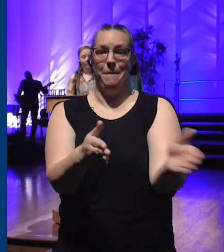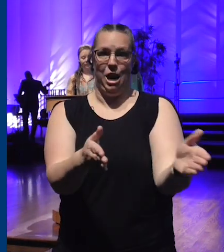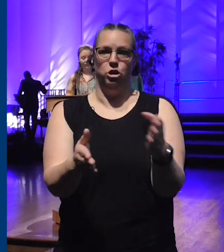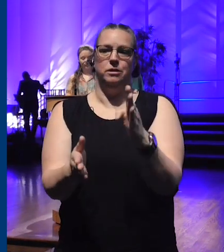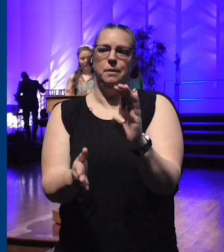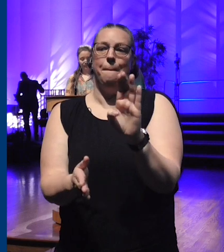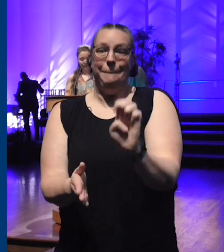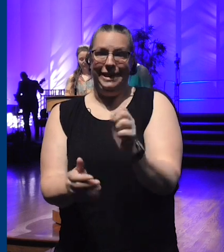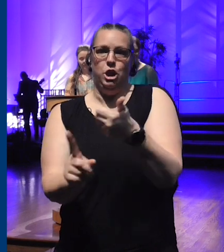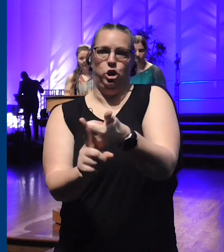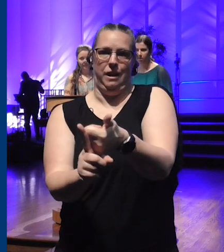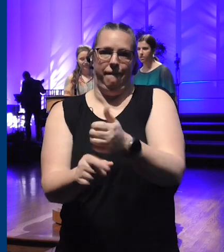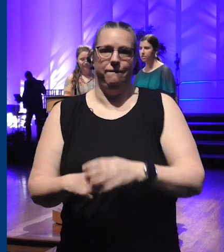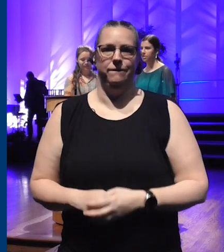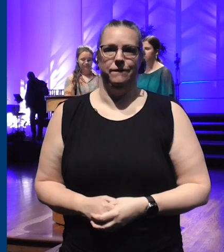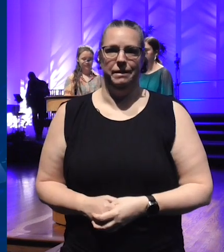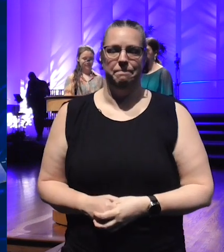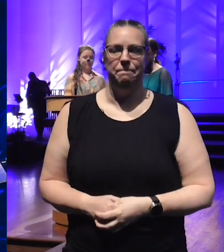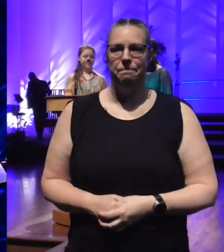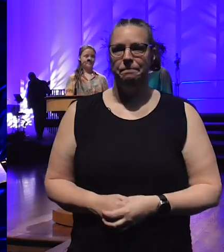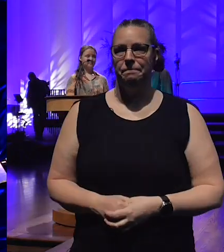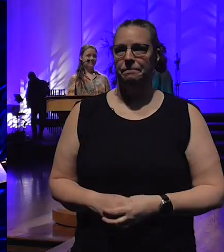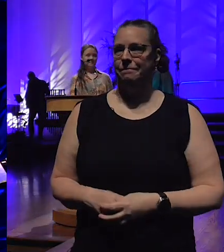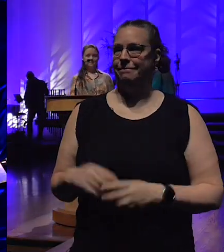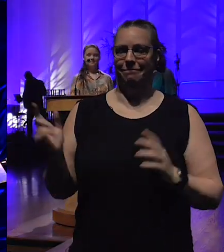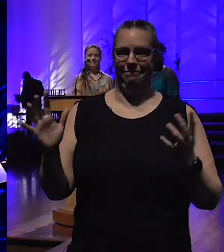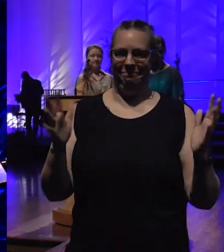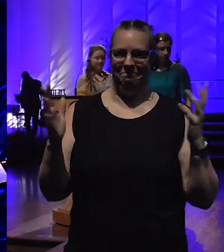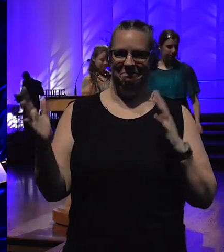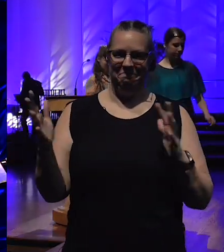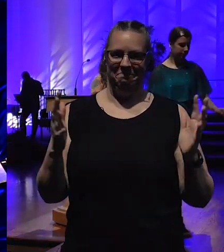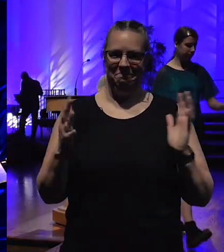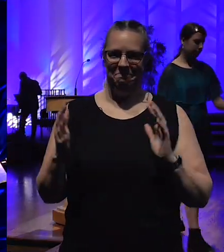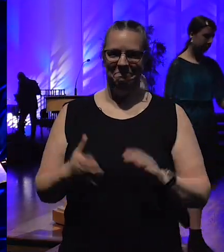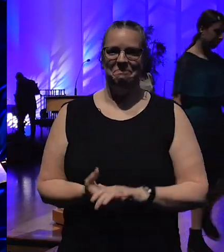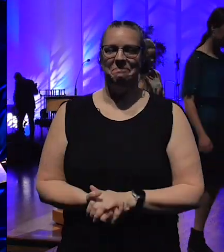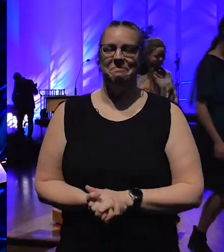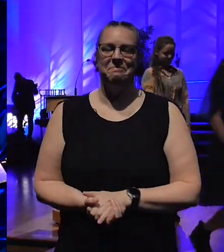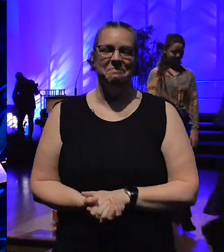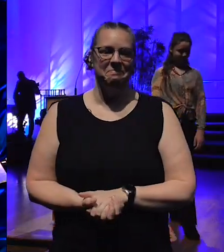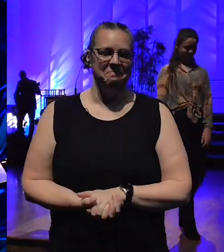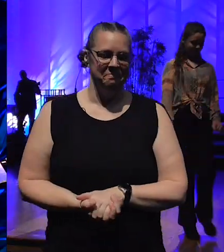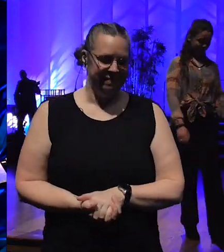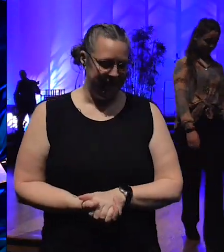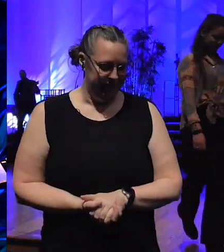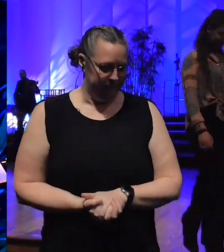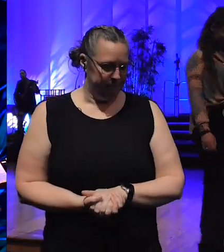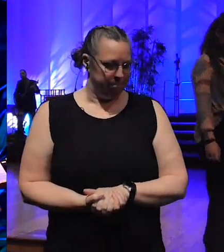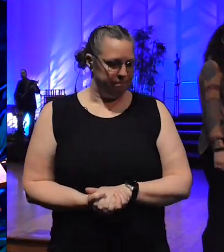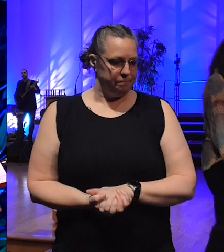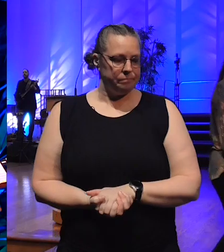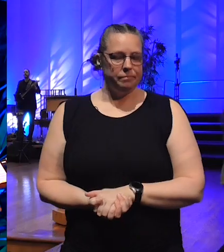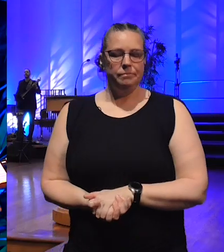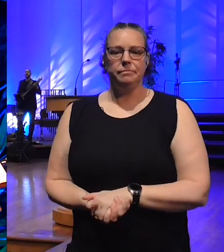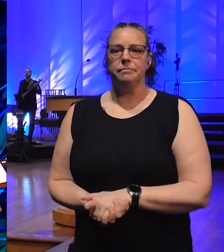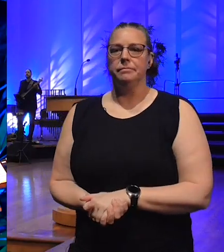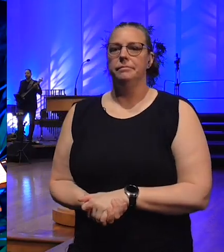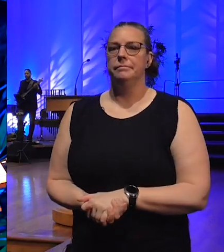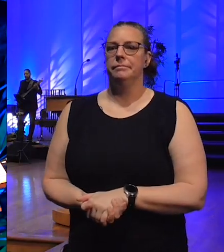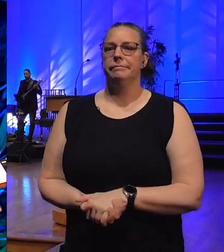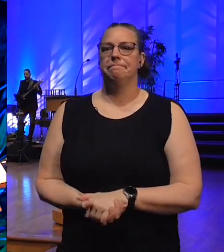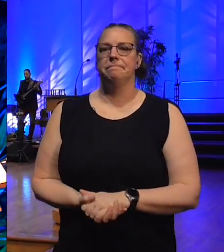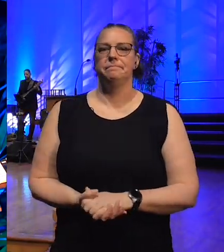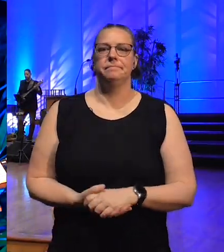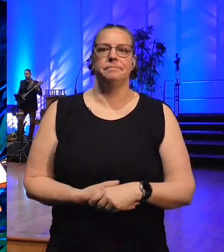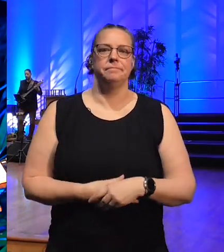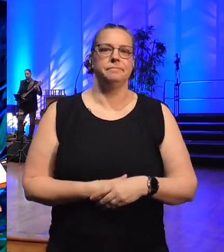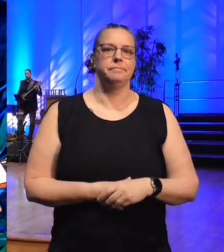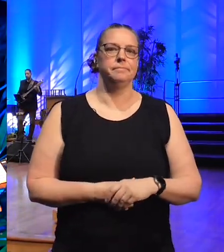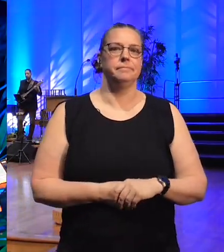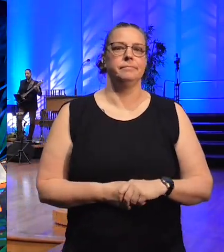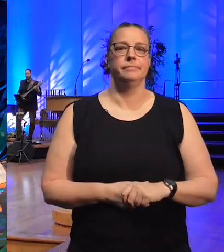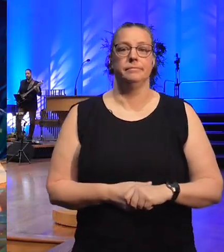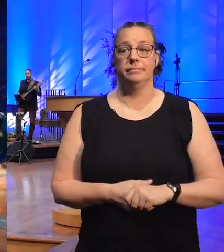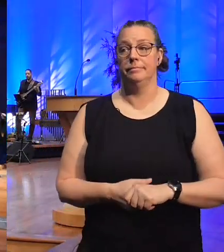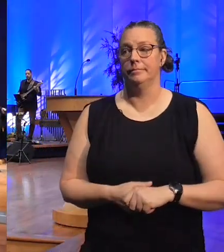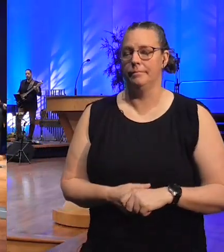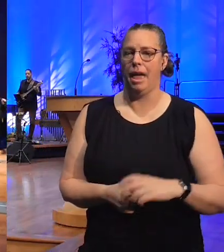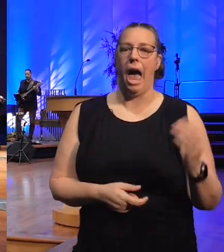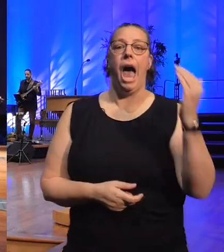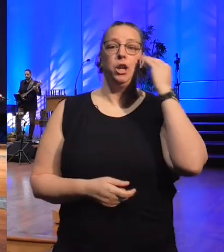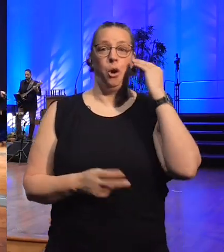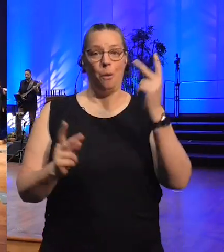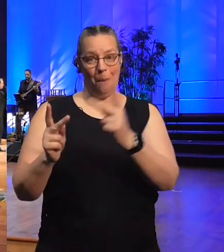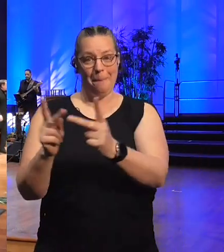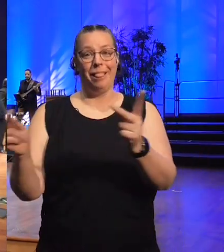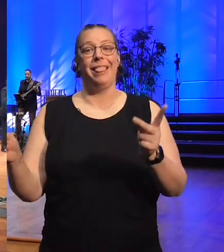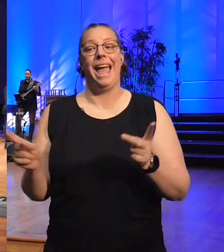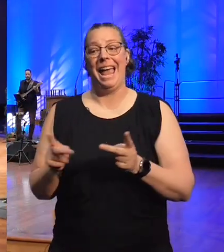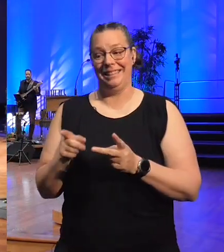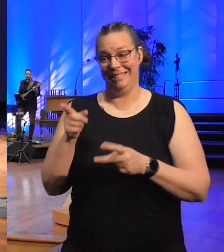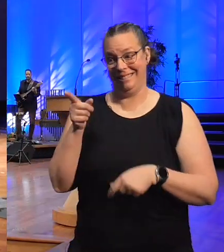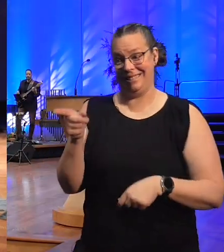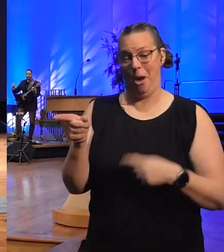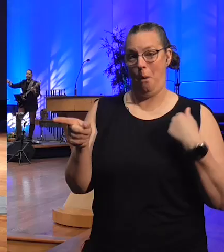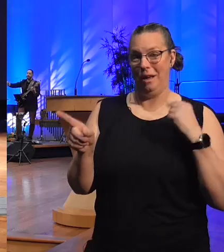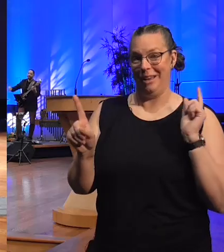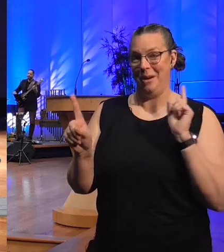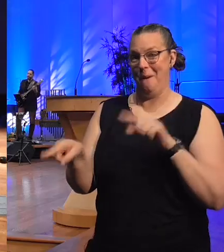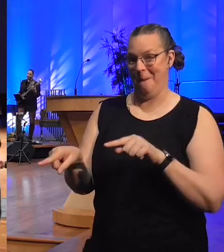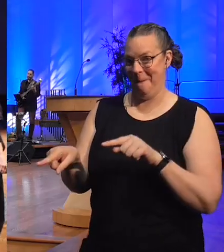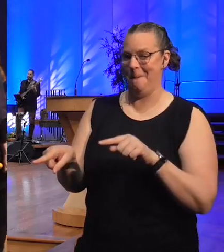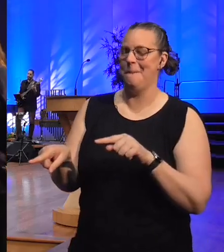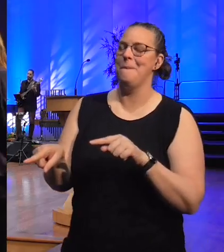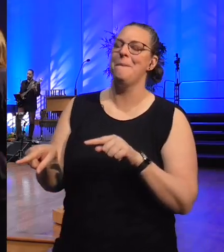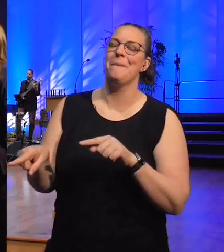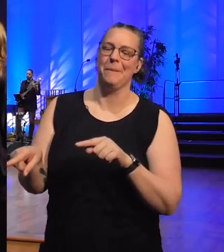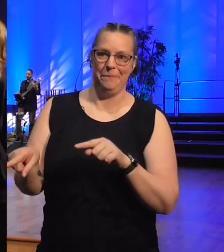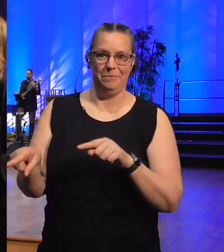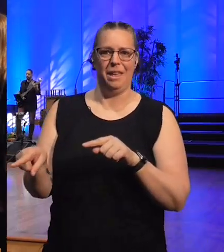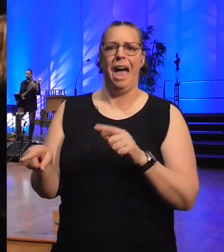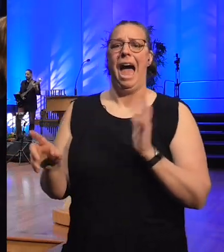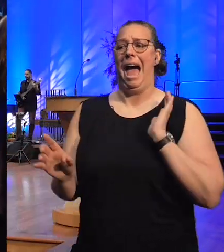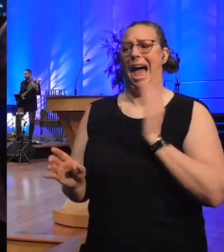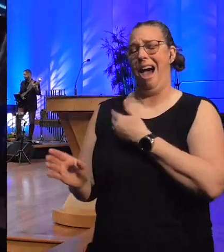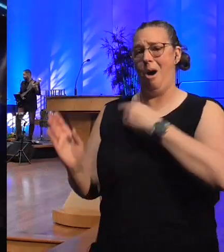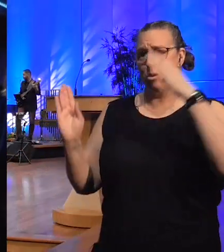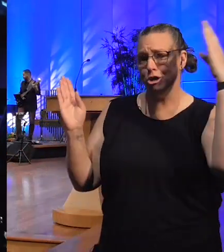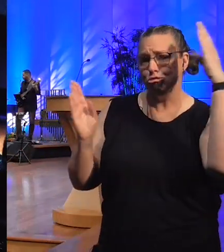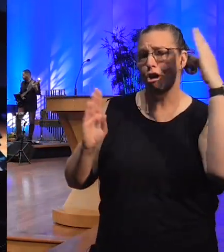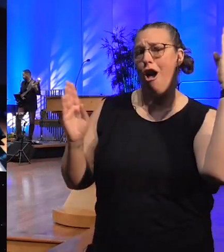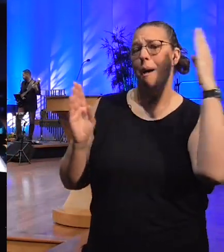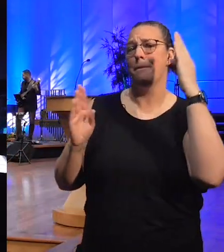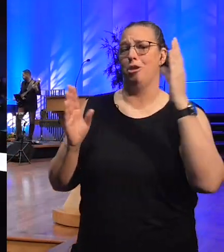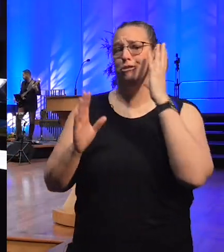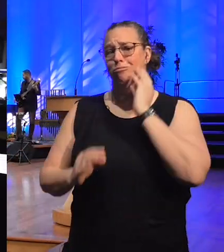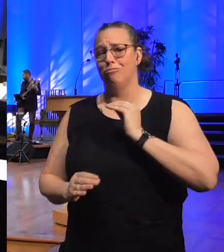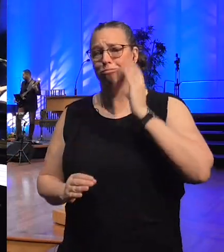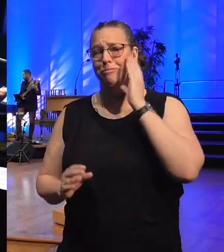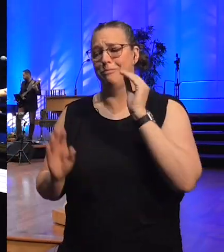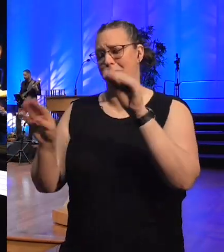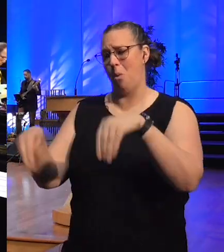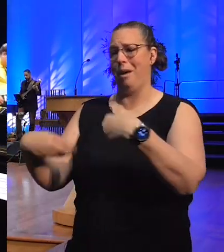herself good job I know a place where we can go to lay the Troubles Down eating your soul